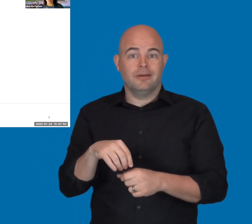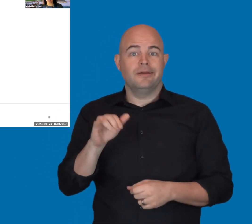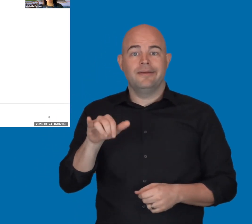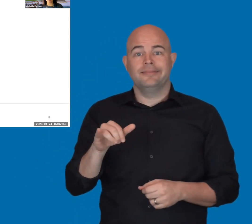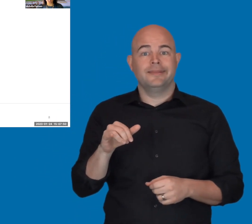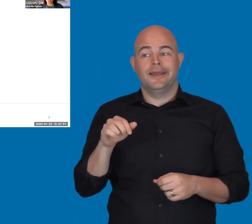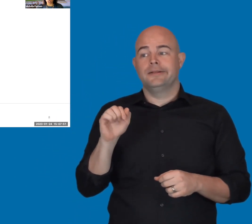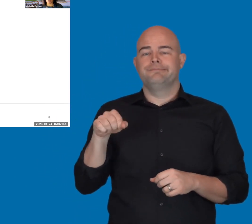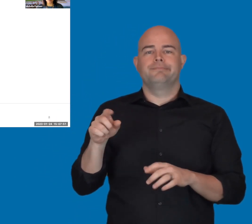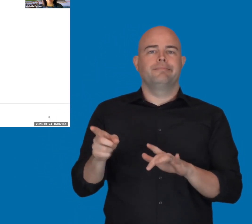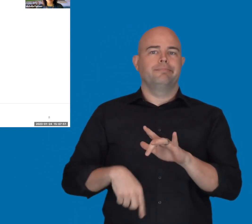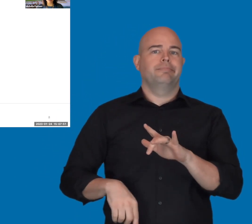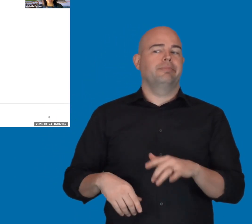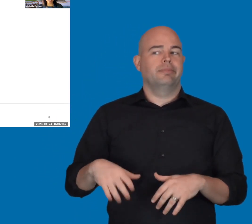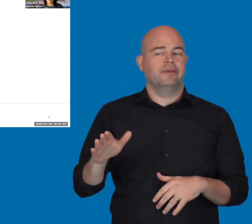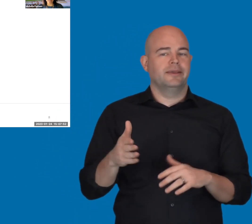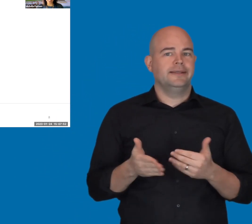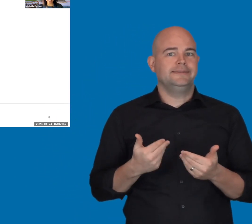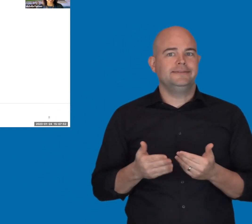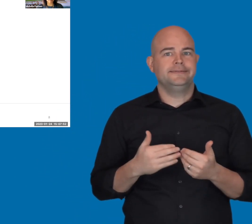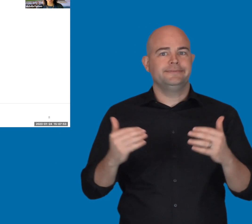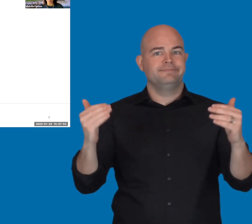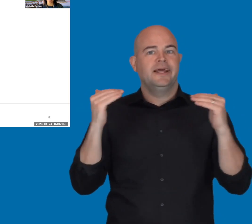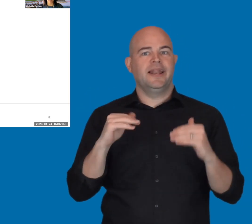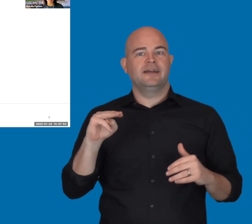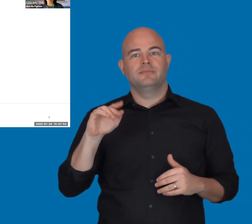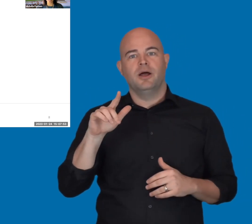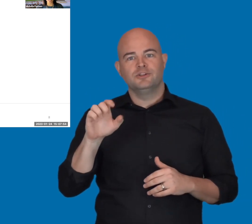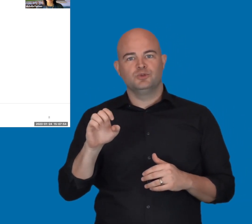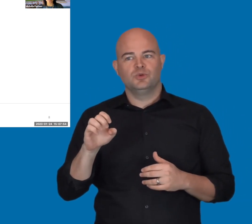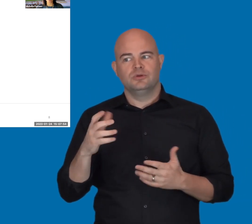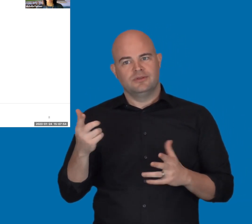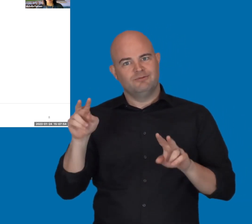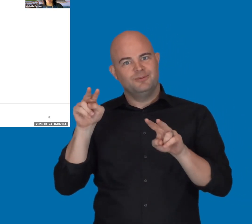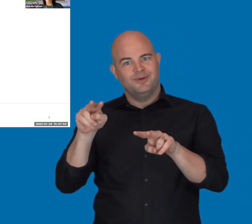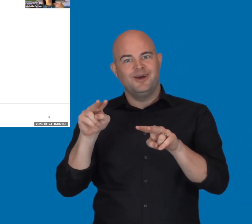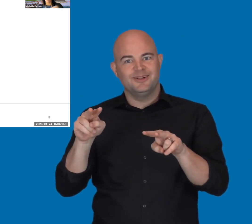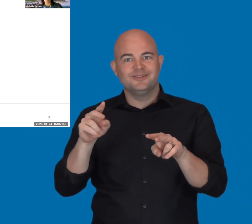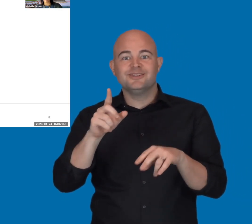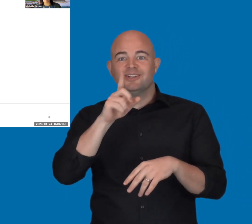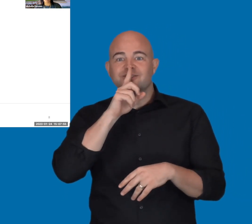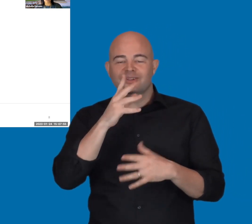So, who was going to participate and were they going to do it was another issue.